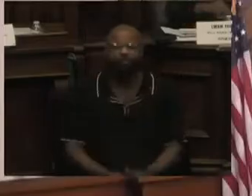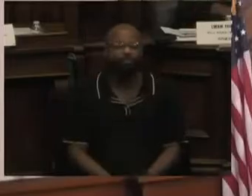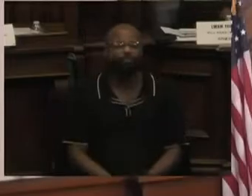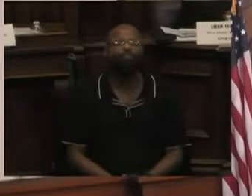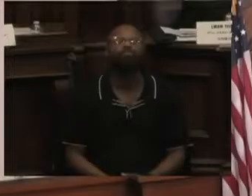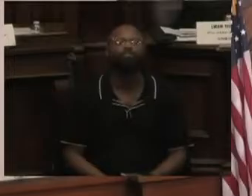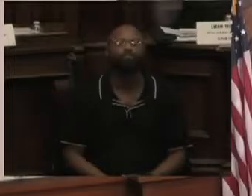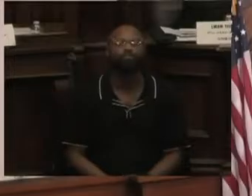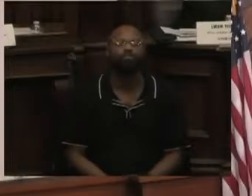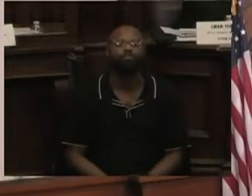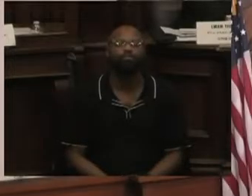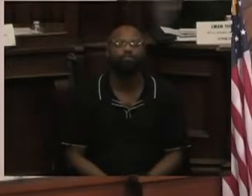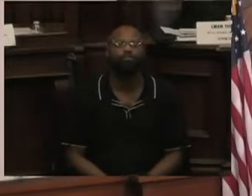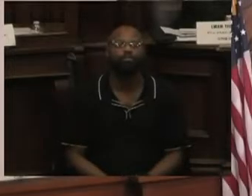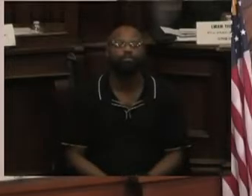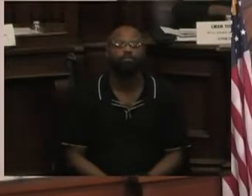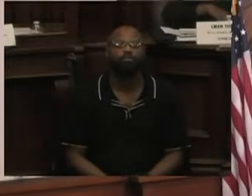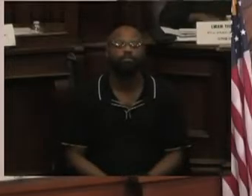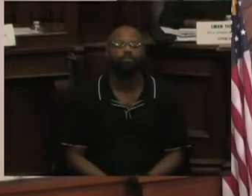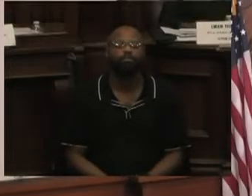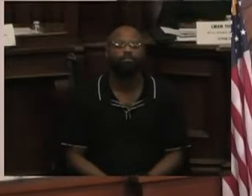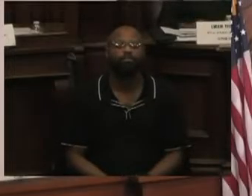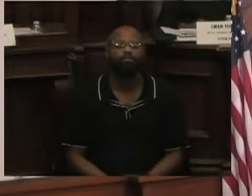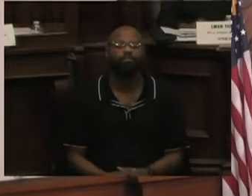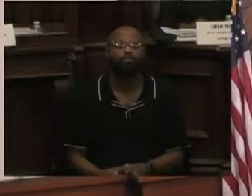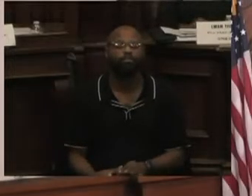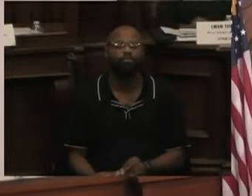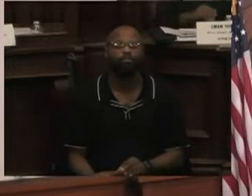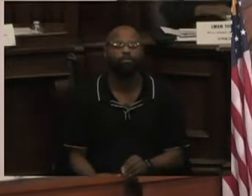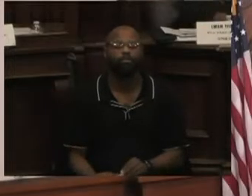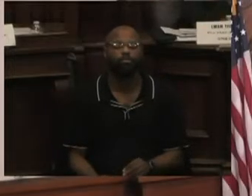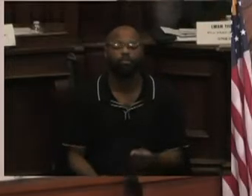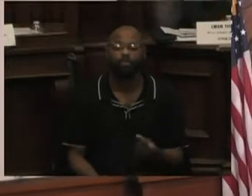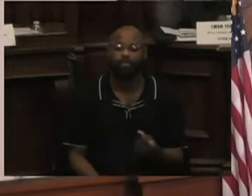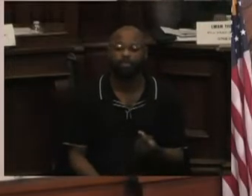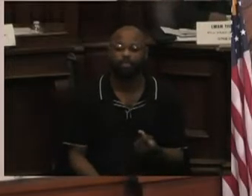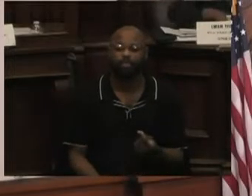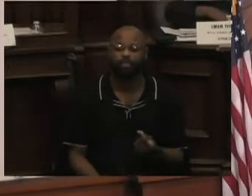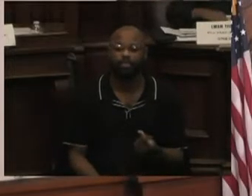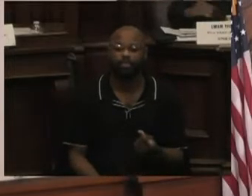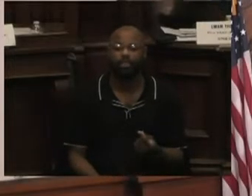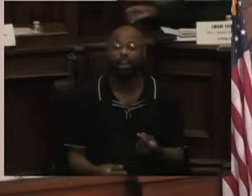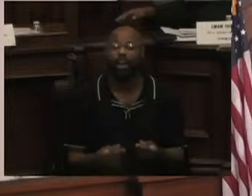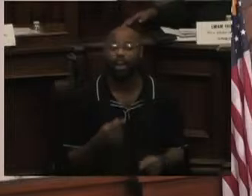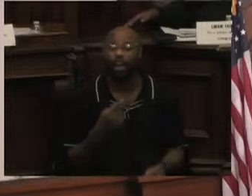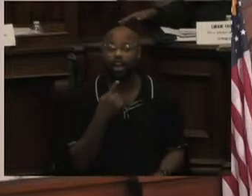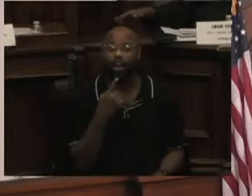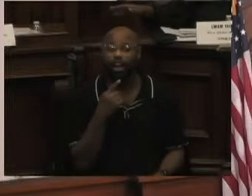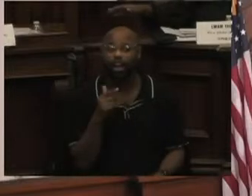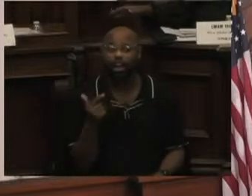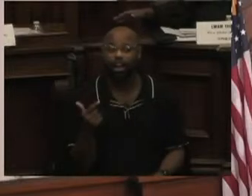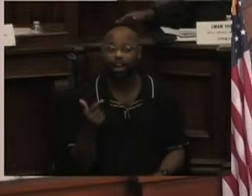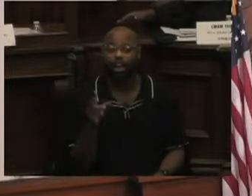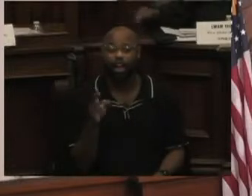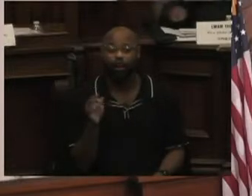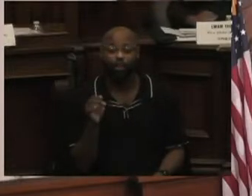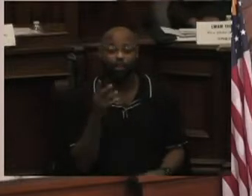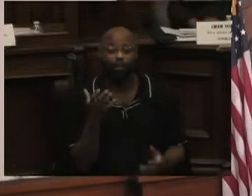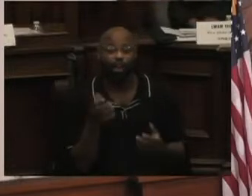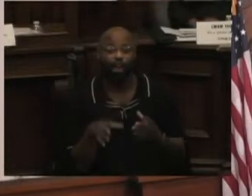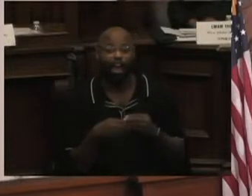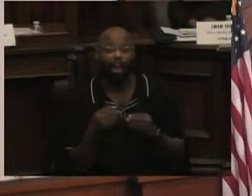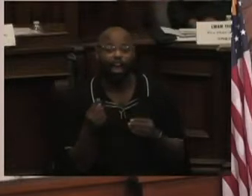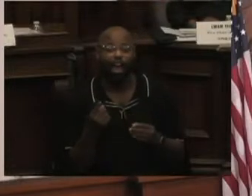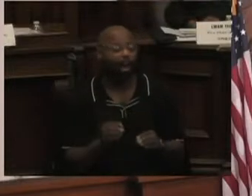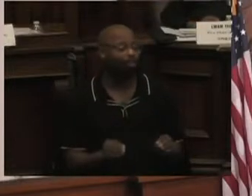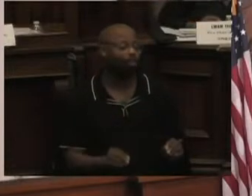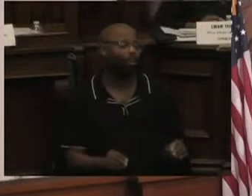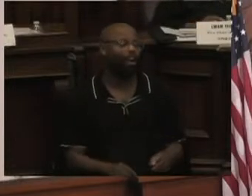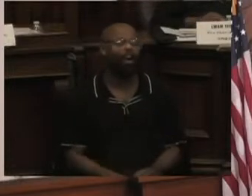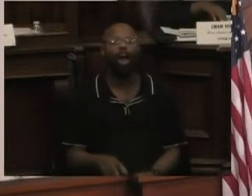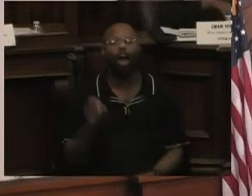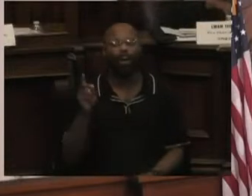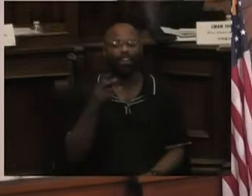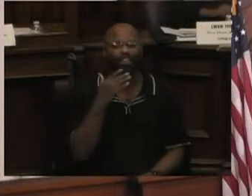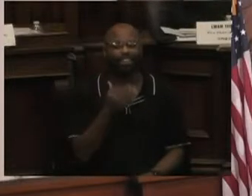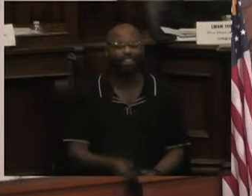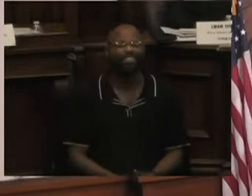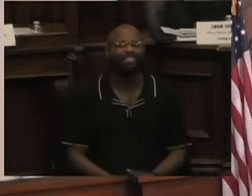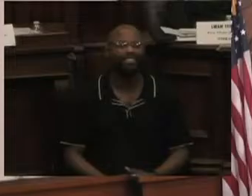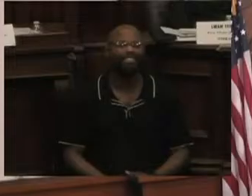that you all did. So thank you.